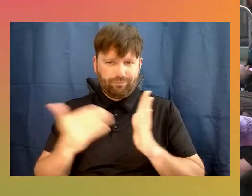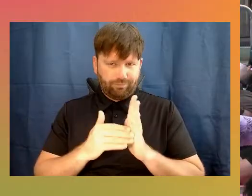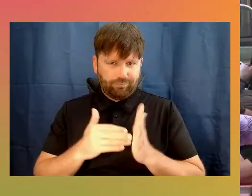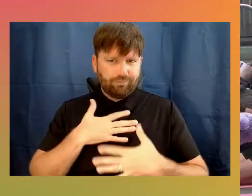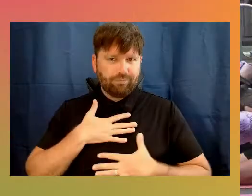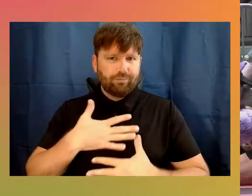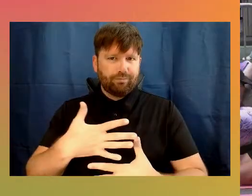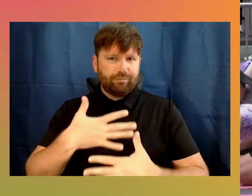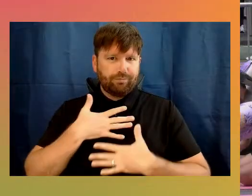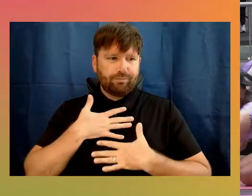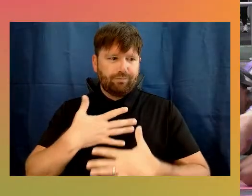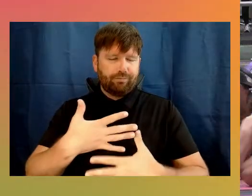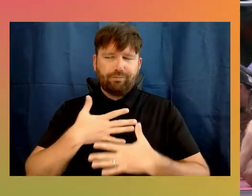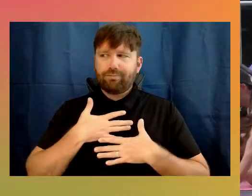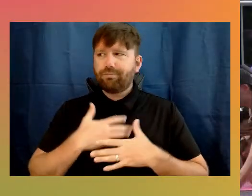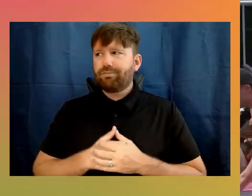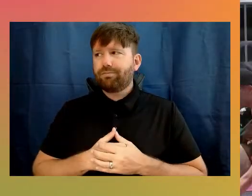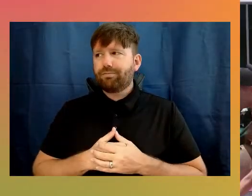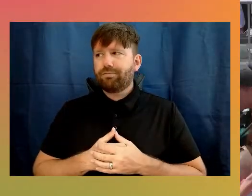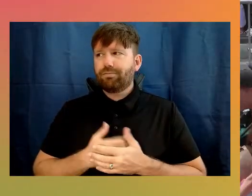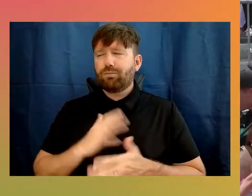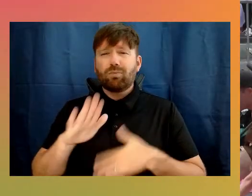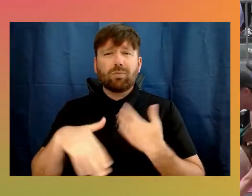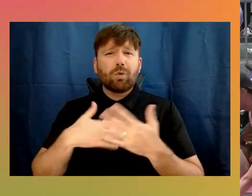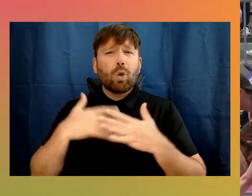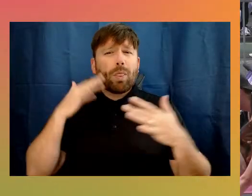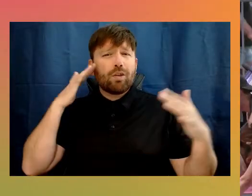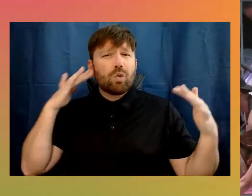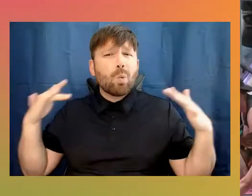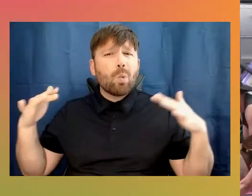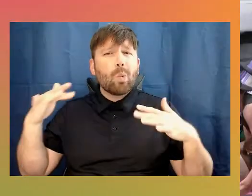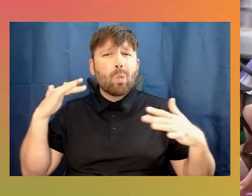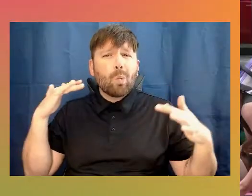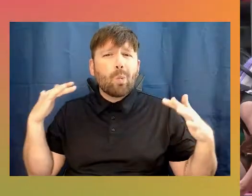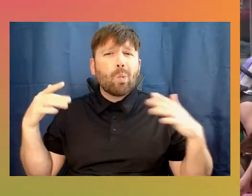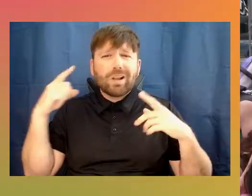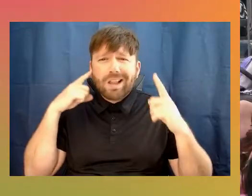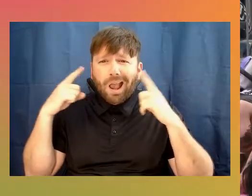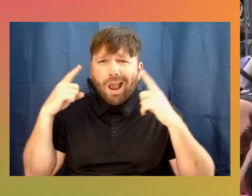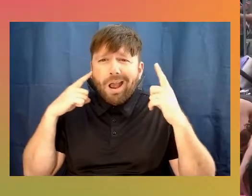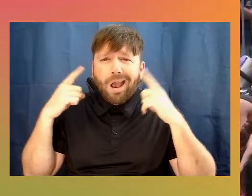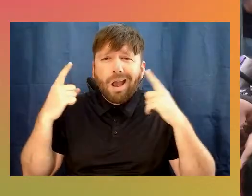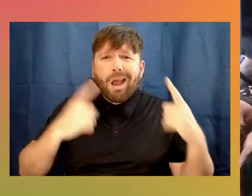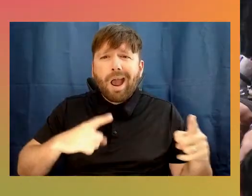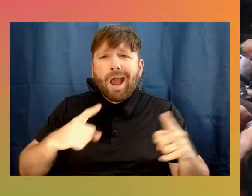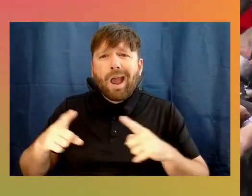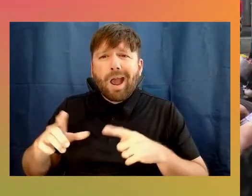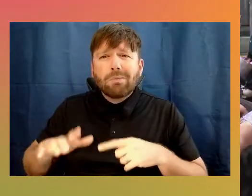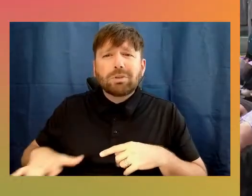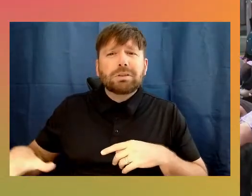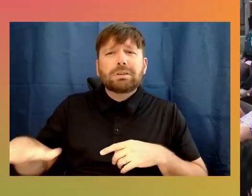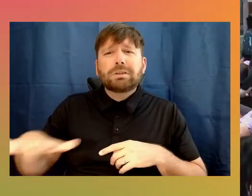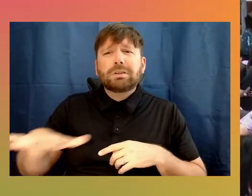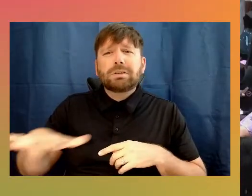DOWN DOG. ONCE YOU ARRIVE HOP BACK IN TO